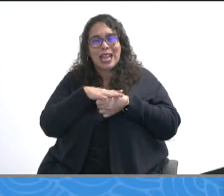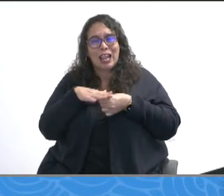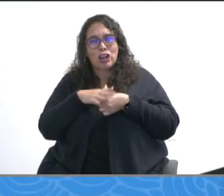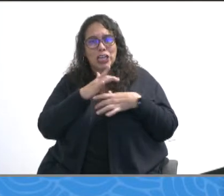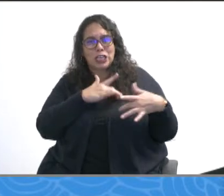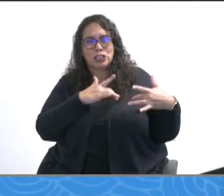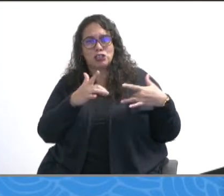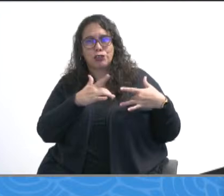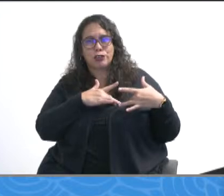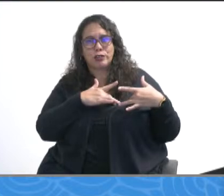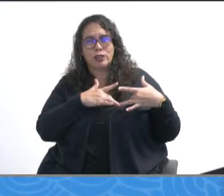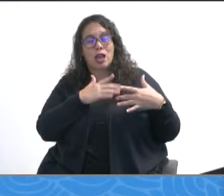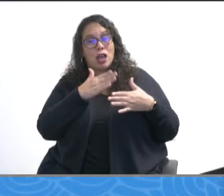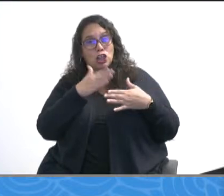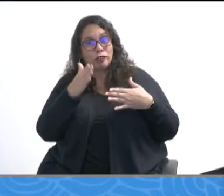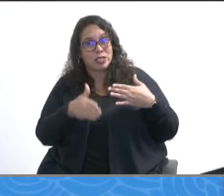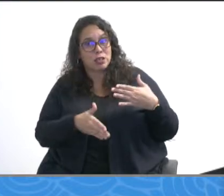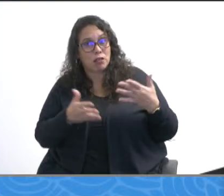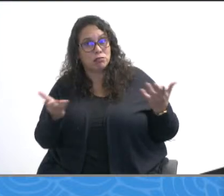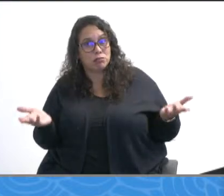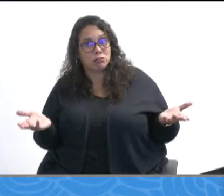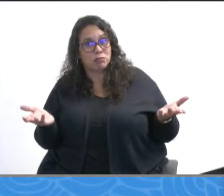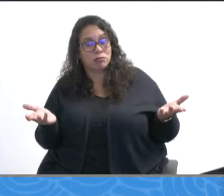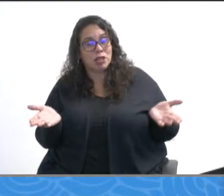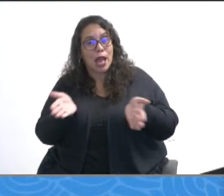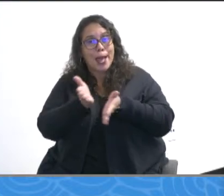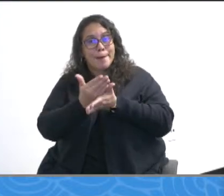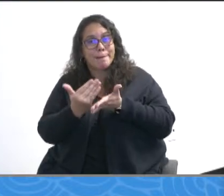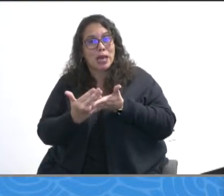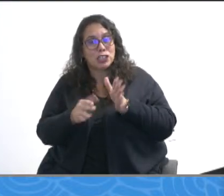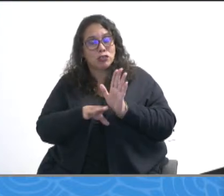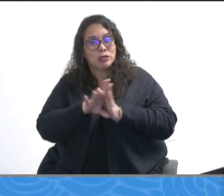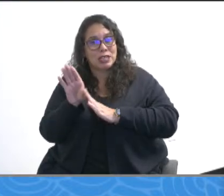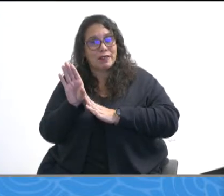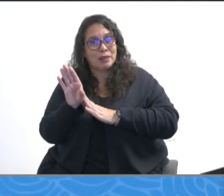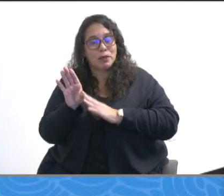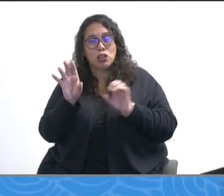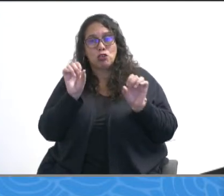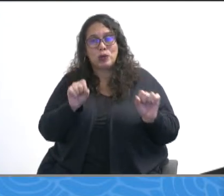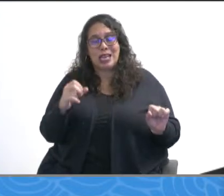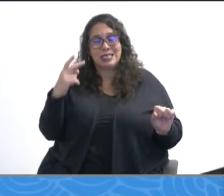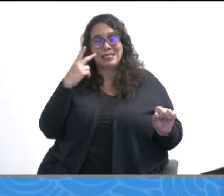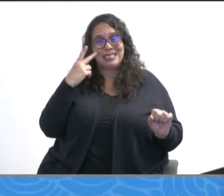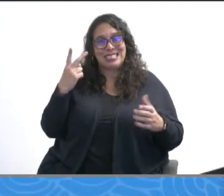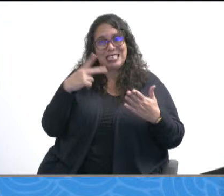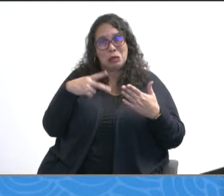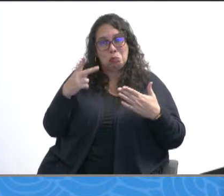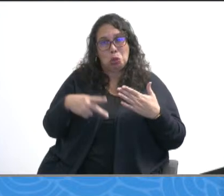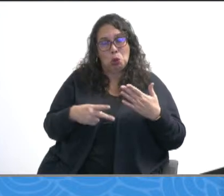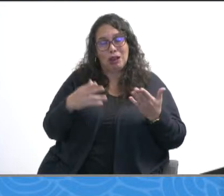And what resulted was, a budget developed, and you would be able to see that the programs and services